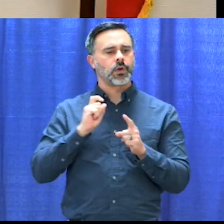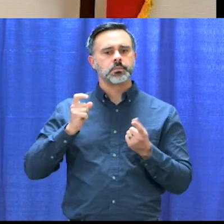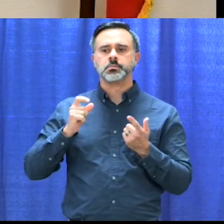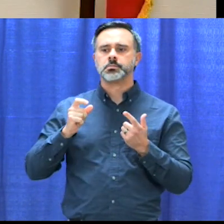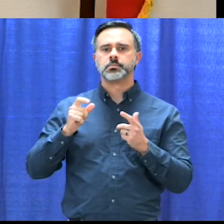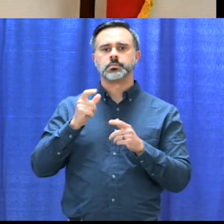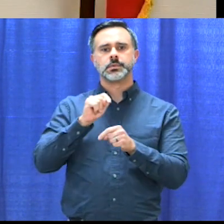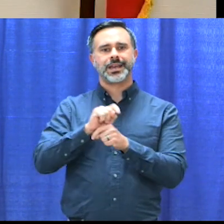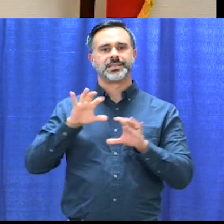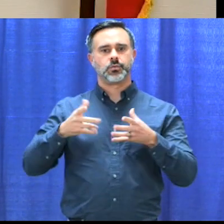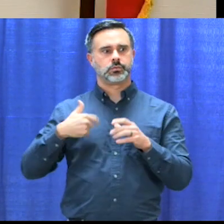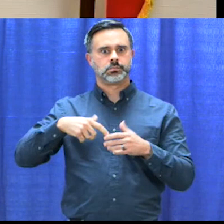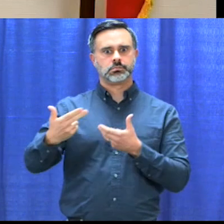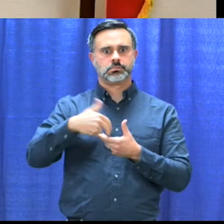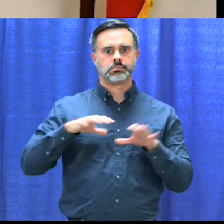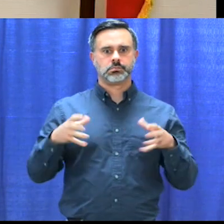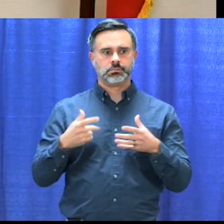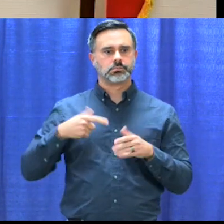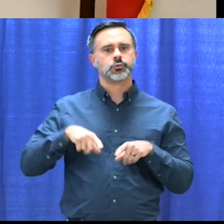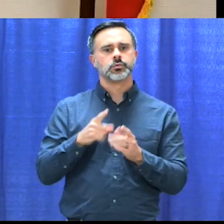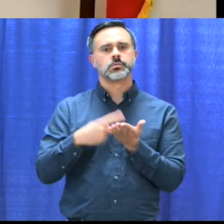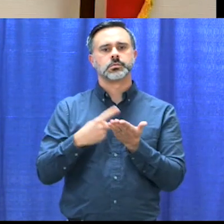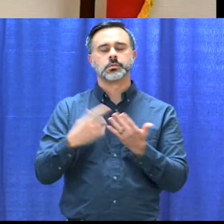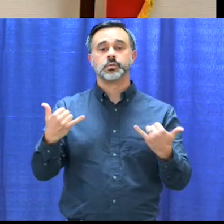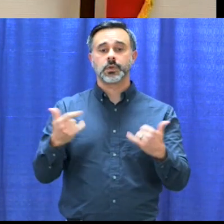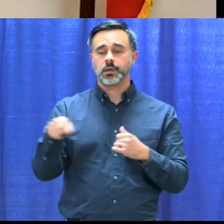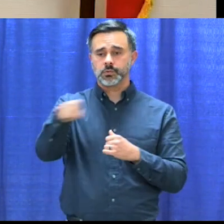and throughout the course of the conversation today you'll have a chance to hear from a